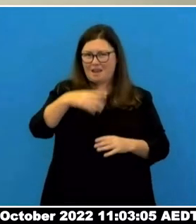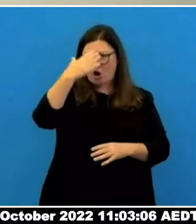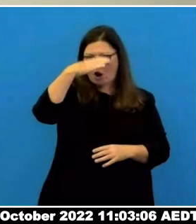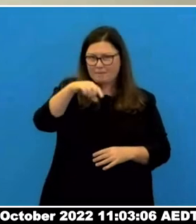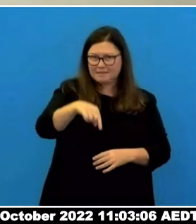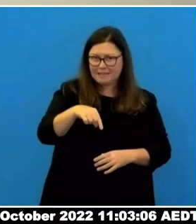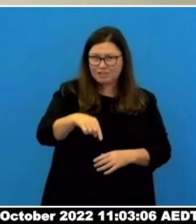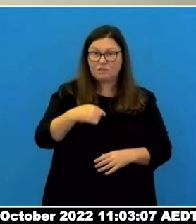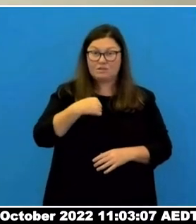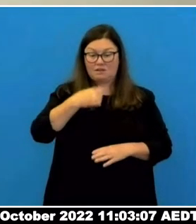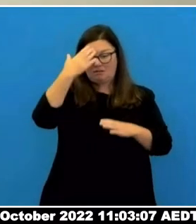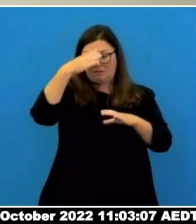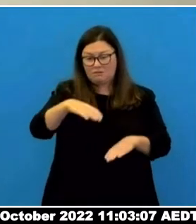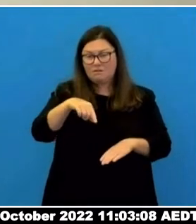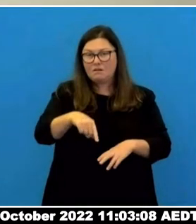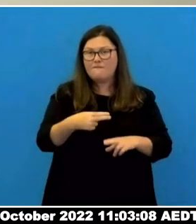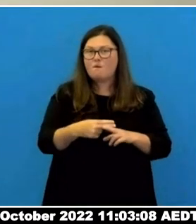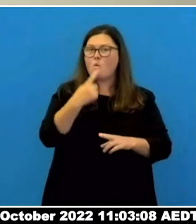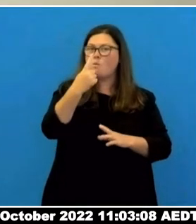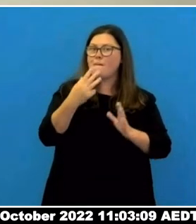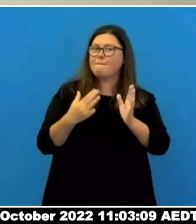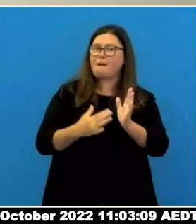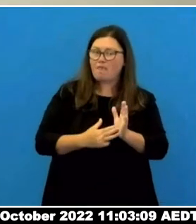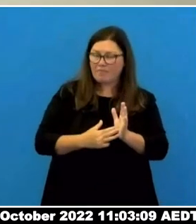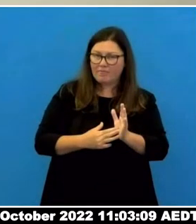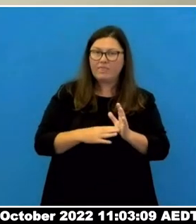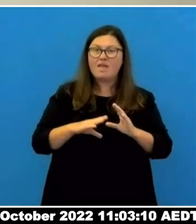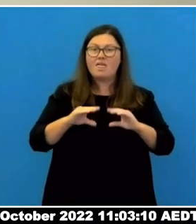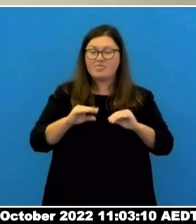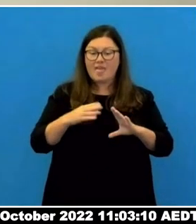after which I was transferred to a mental health hotel.